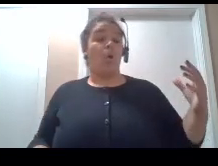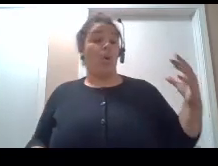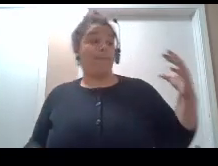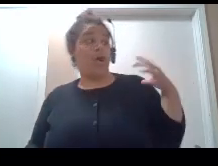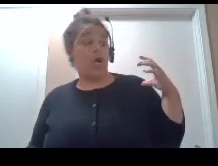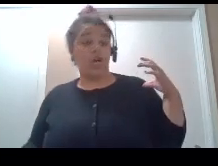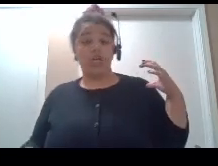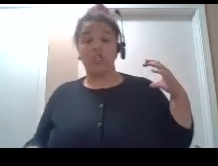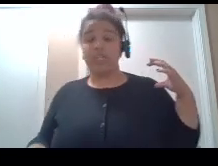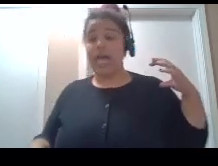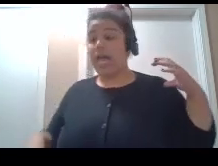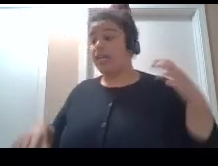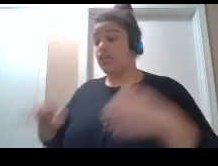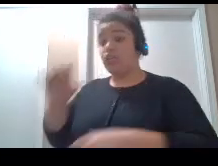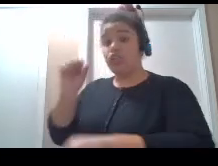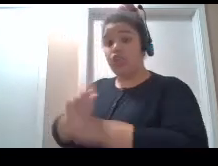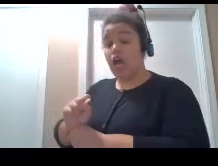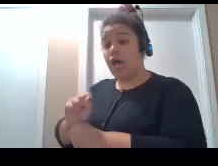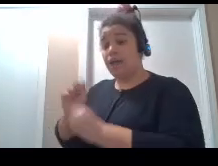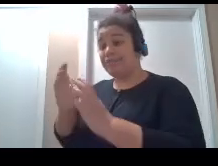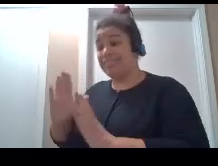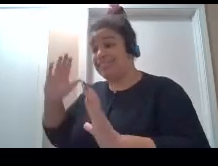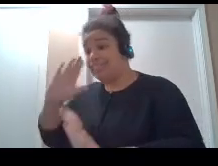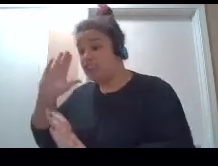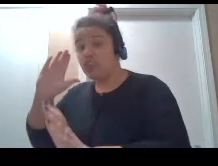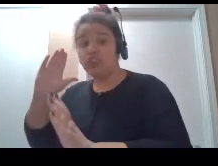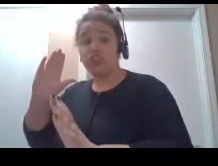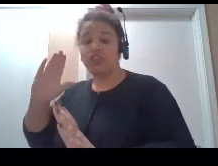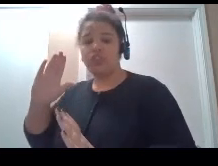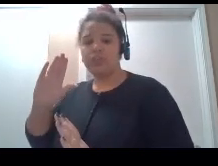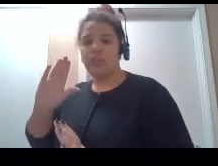participating job seekers with employers who are looking for talent.